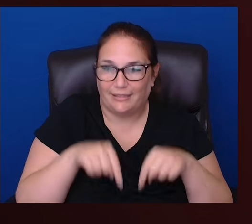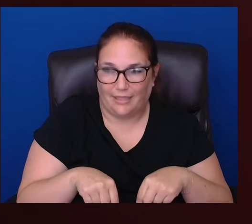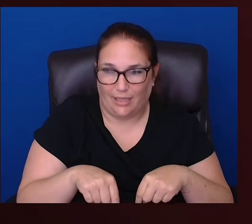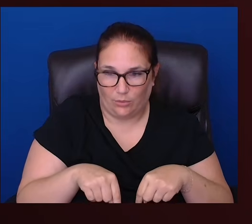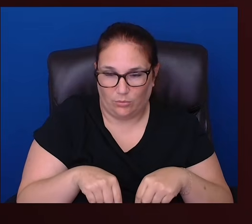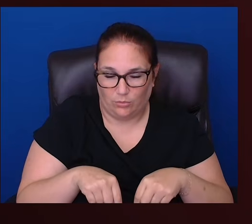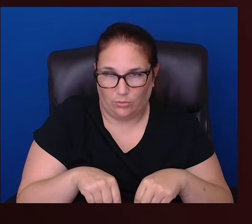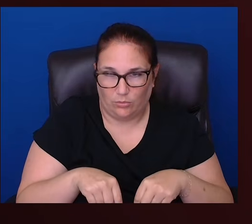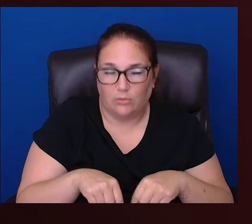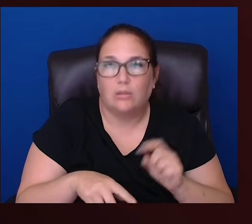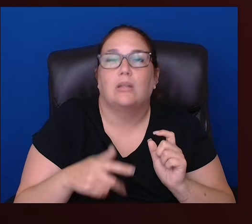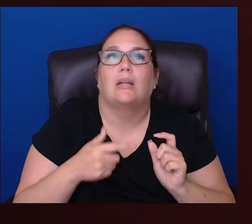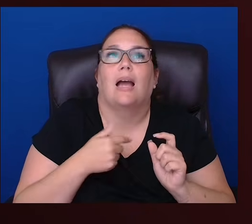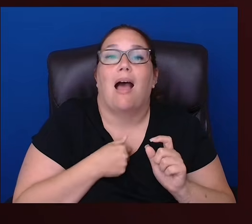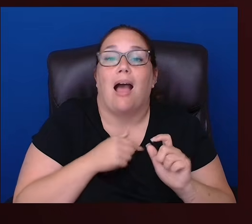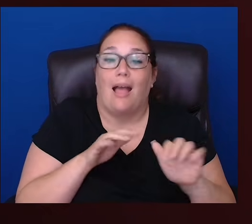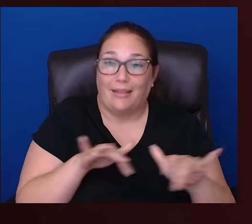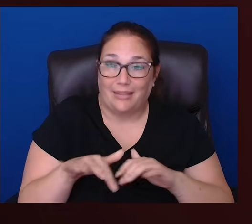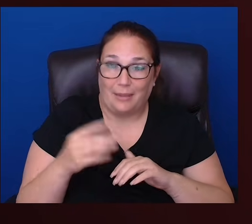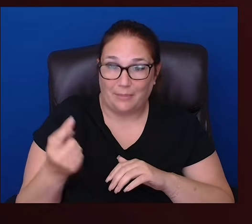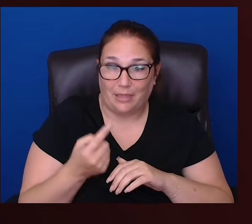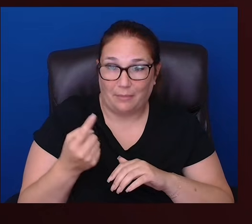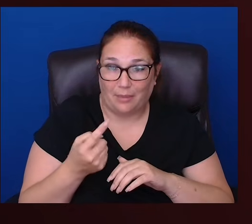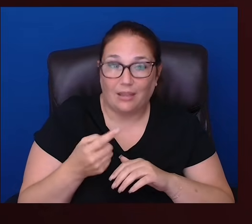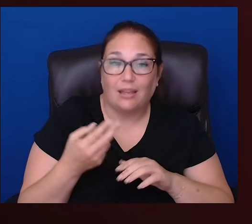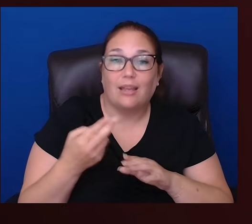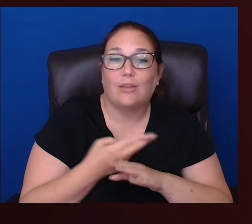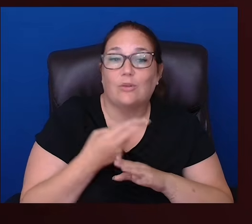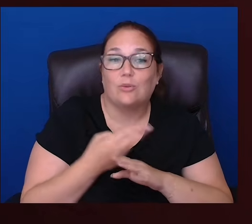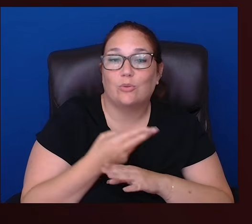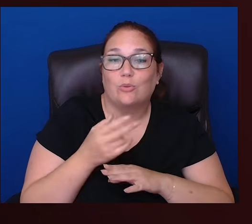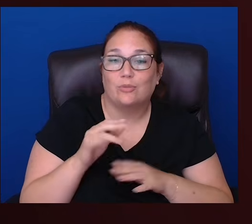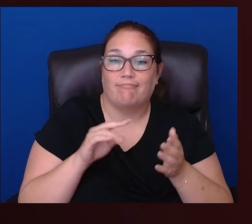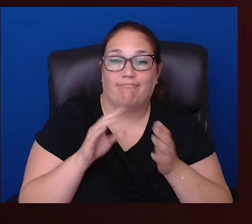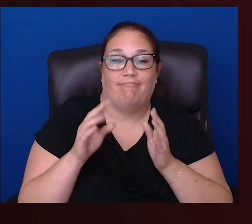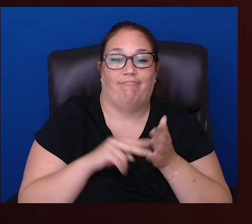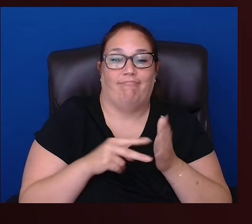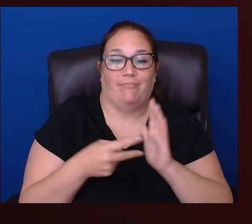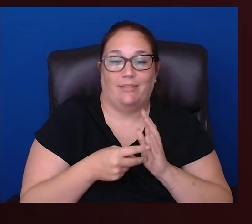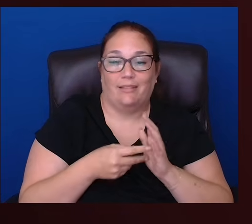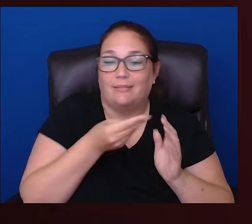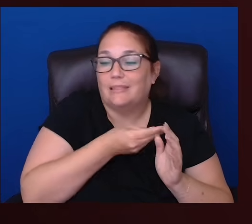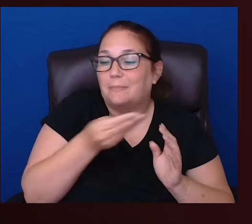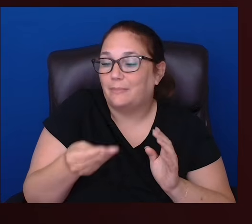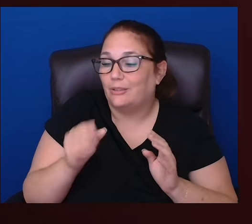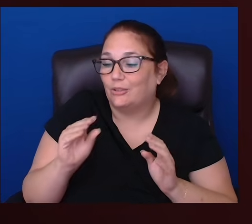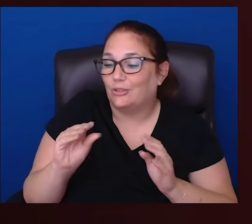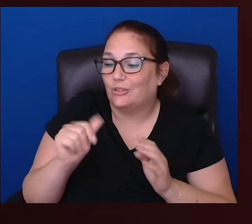I type something, I get the user intent, I pass it to the agent that handles that intent,